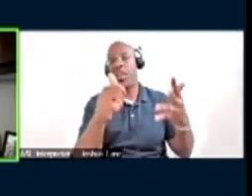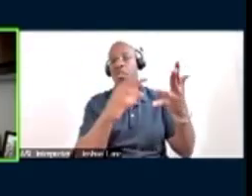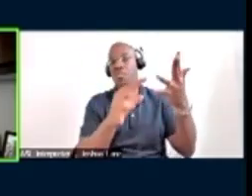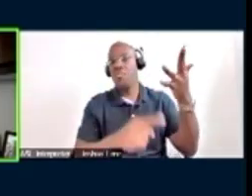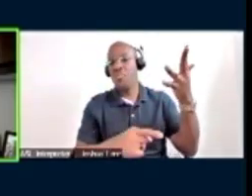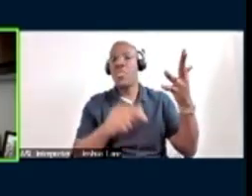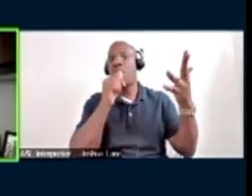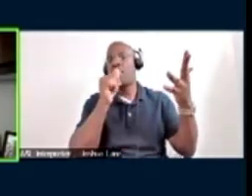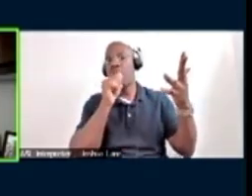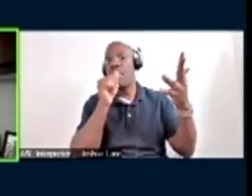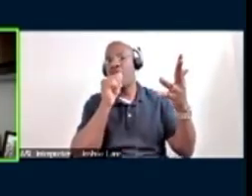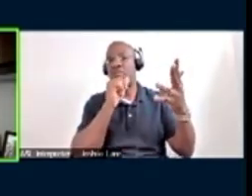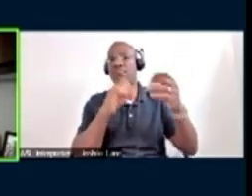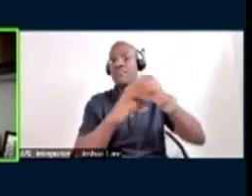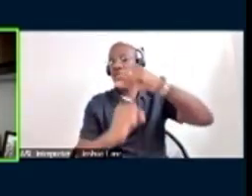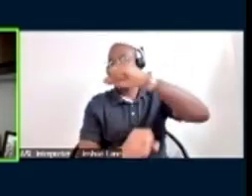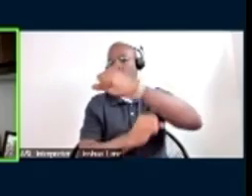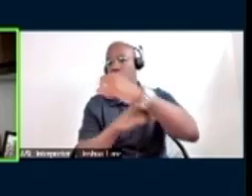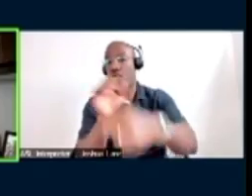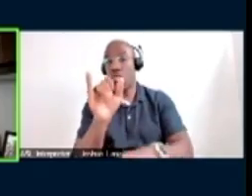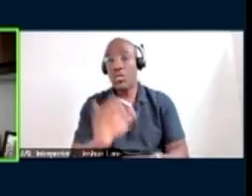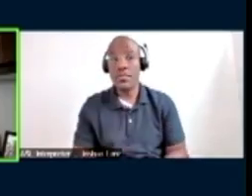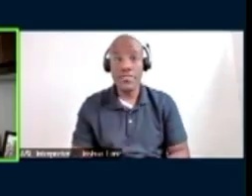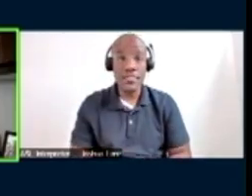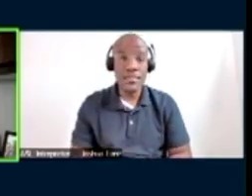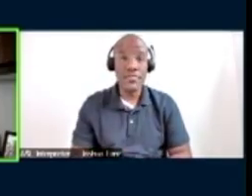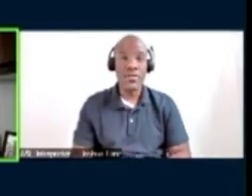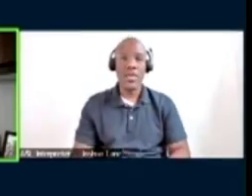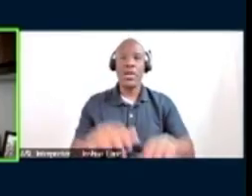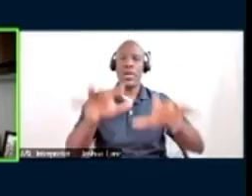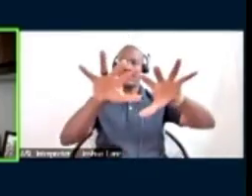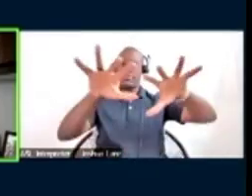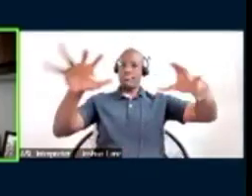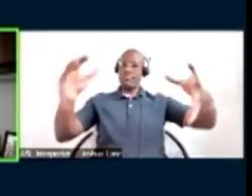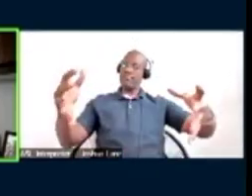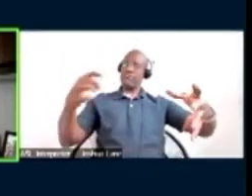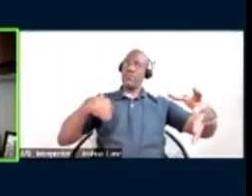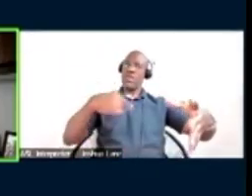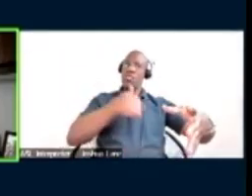And so, in aggregate, we've added over 24,000 names